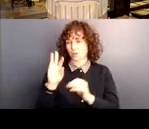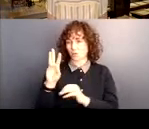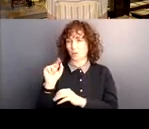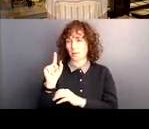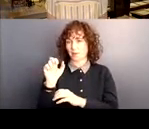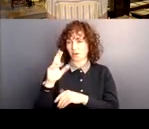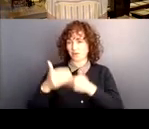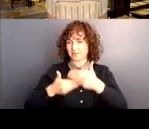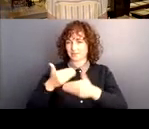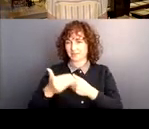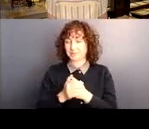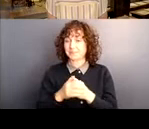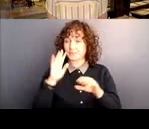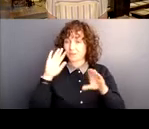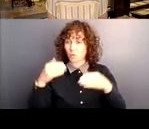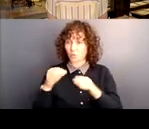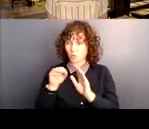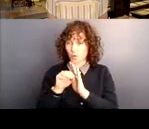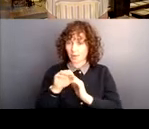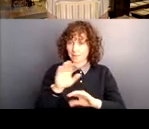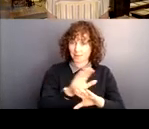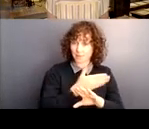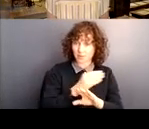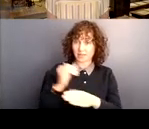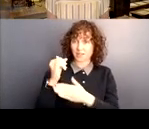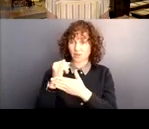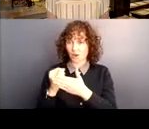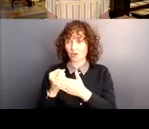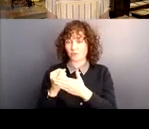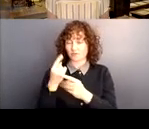focused on New Orleans Music and Art in Special Education.